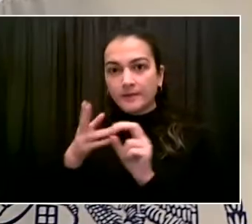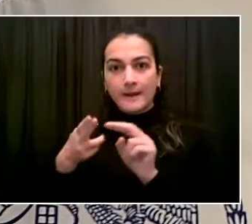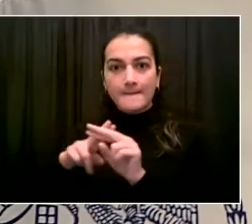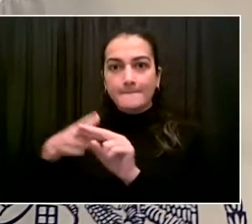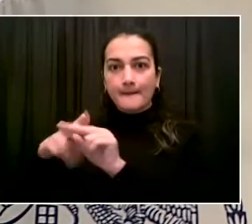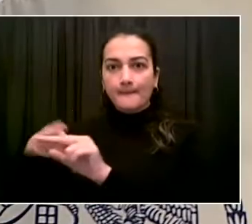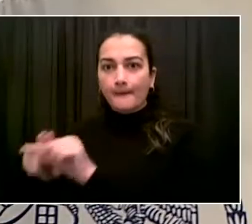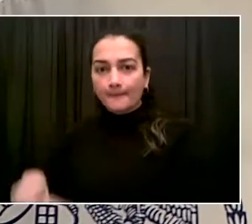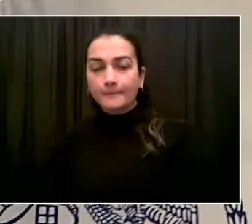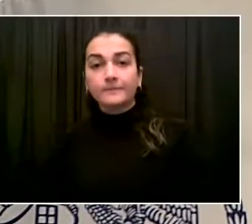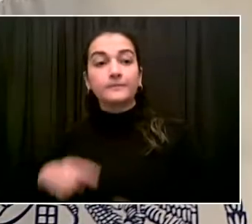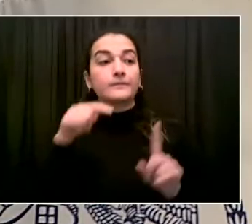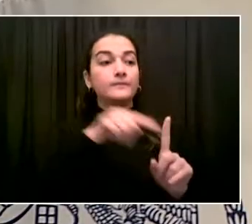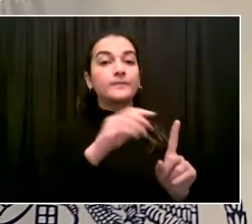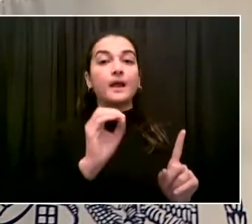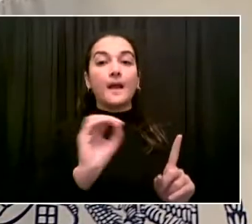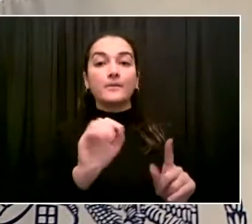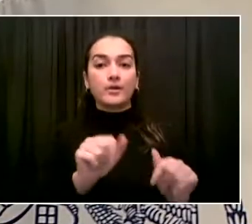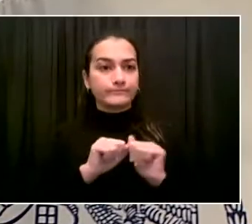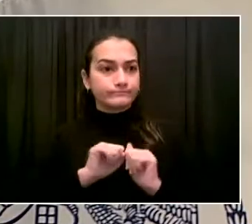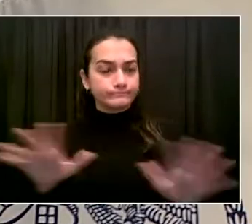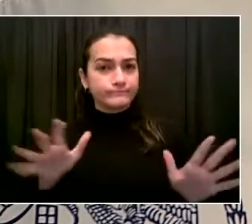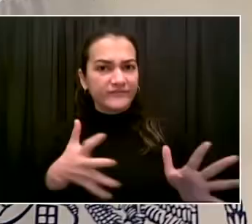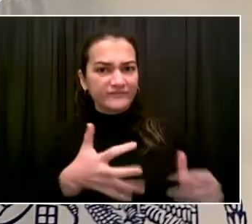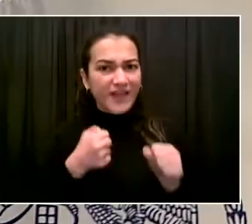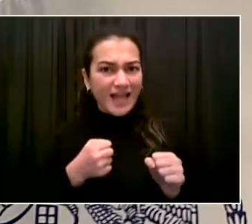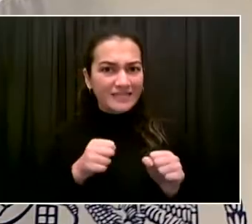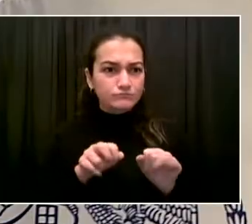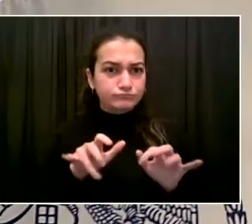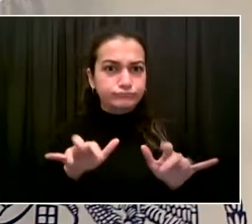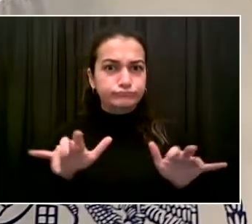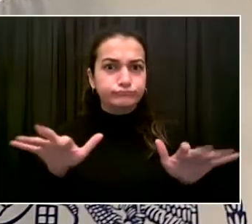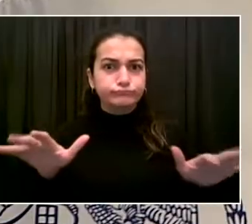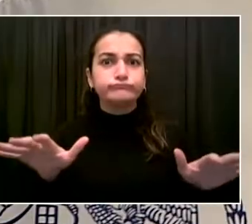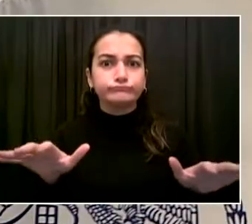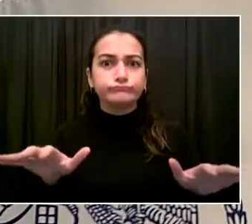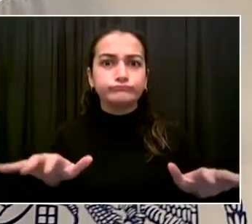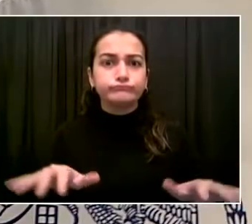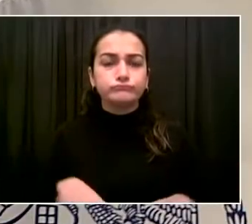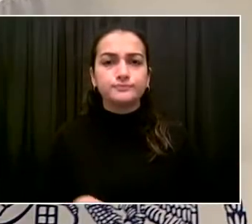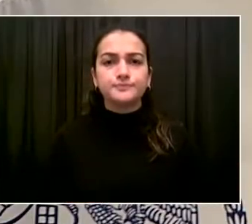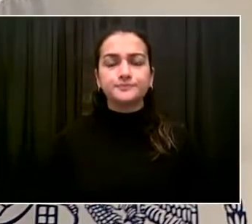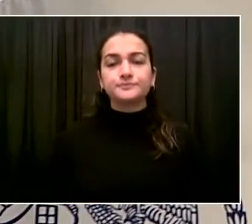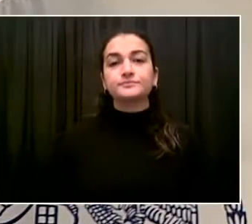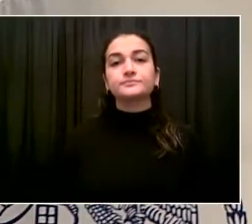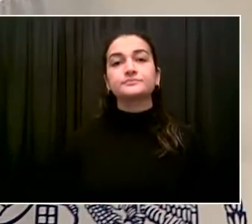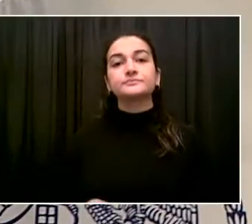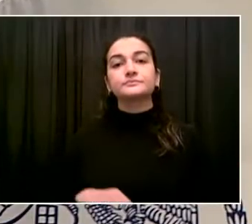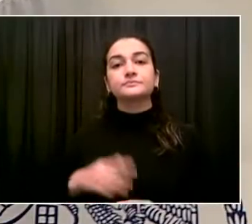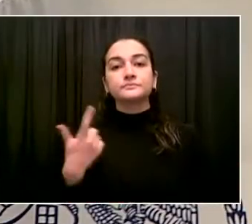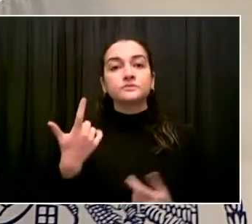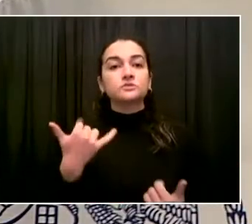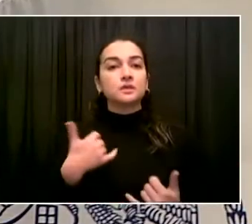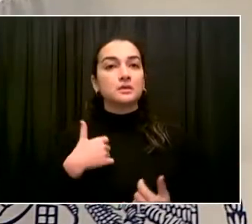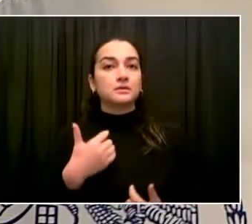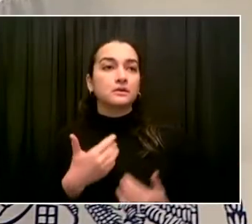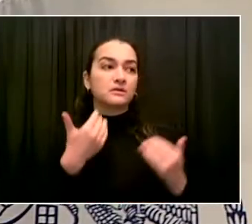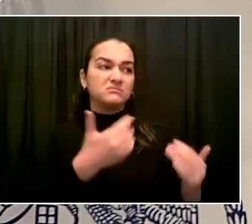WITH THE NUMBERS RISING BECAUSE OF DELTA. WE SEE IT WITH T HENATURE OF OMICRON, AS WE UNDERSTAND IT RIGHT NOW, THAT'S A LOT ALL HAPPENING AT